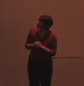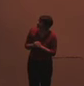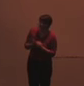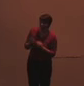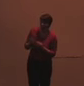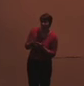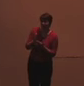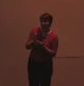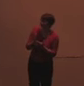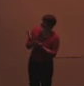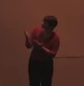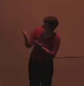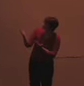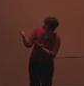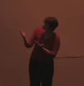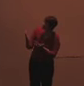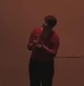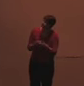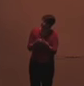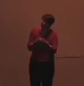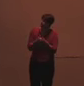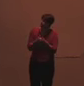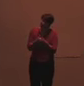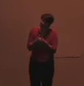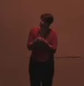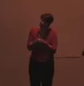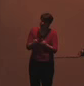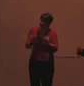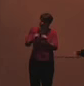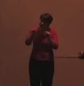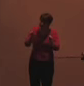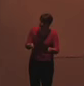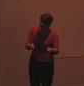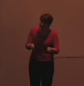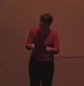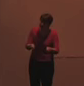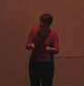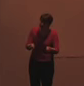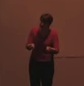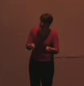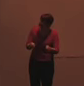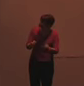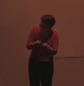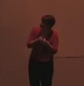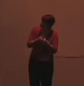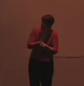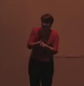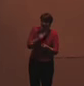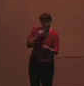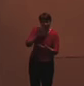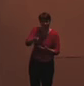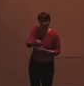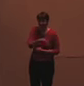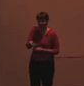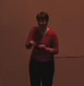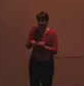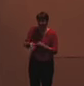But not like a usual parallel grid systems, but the more radial systems.